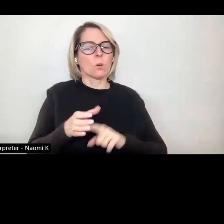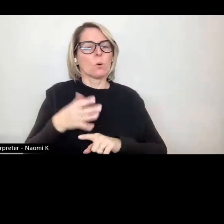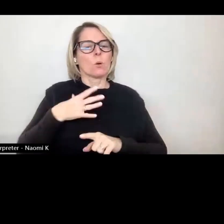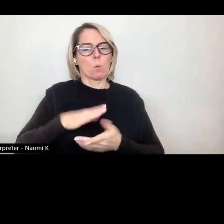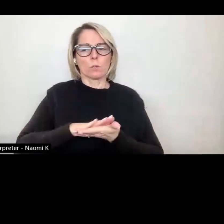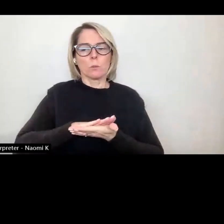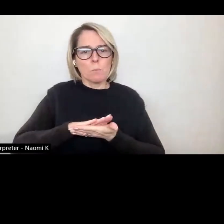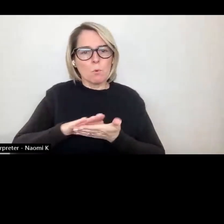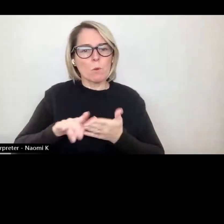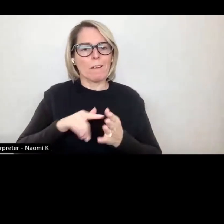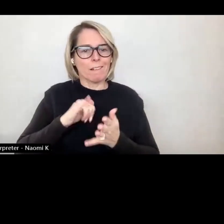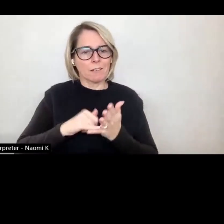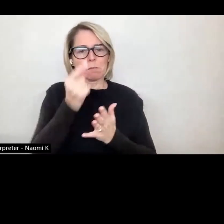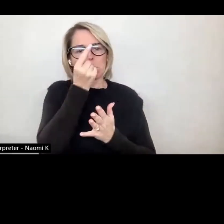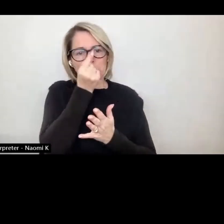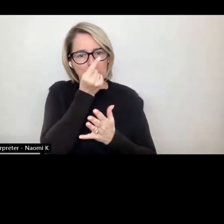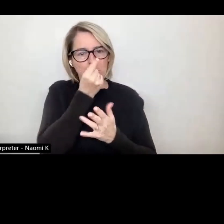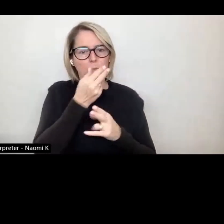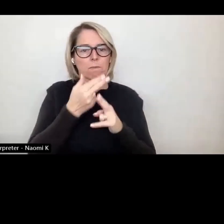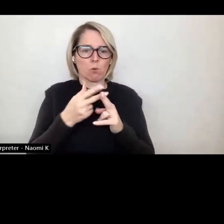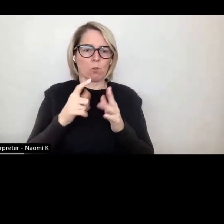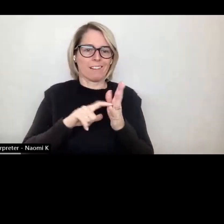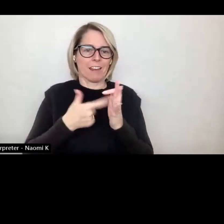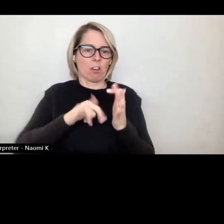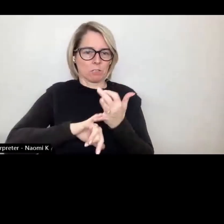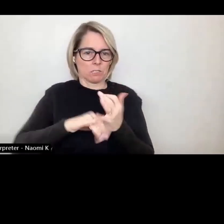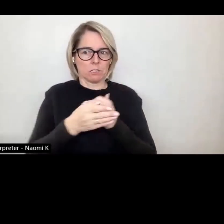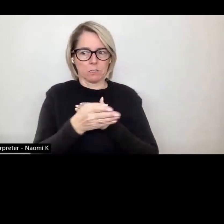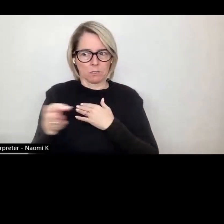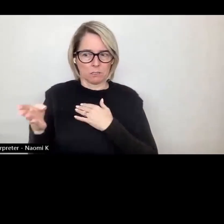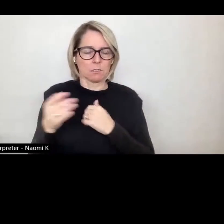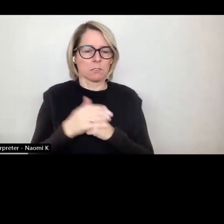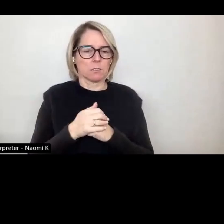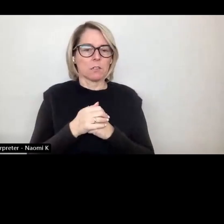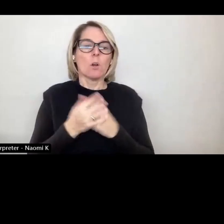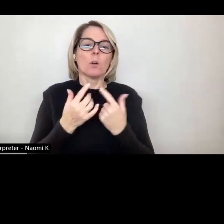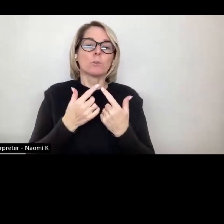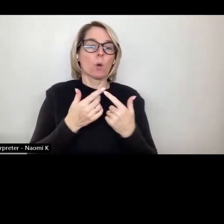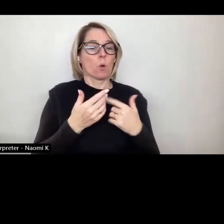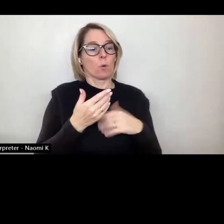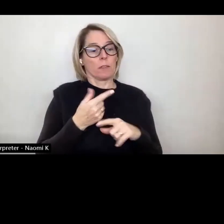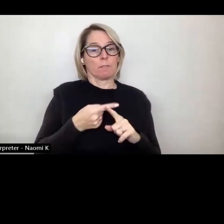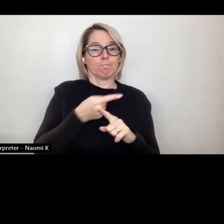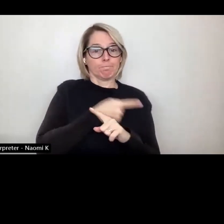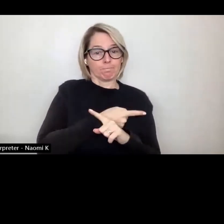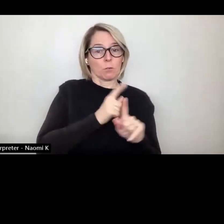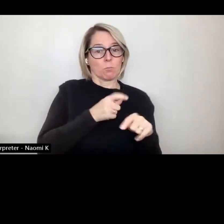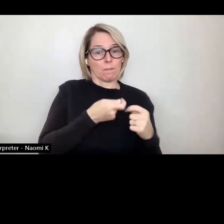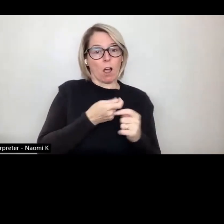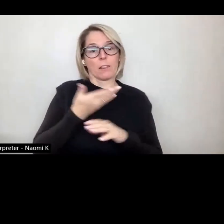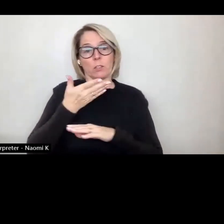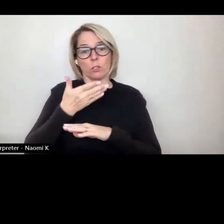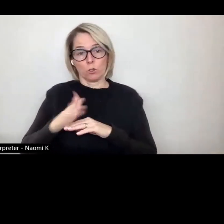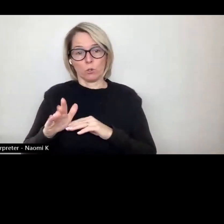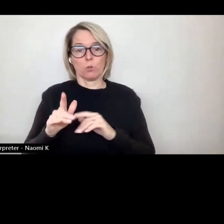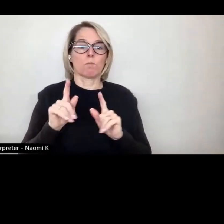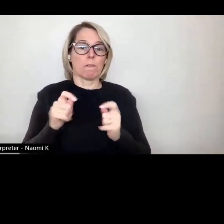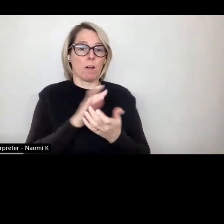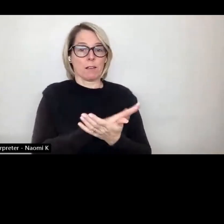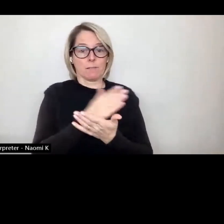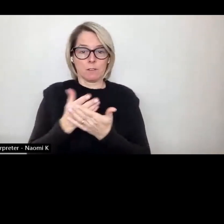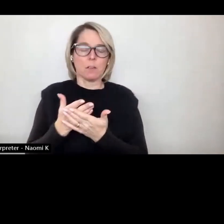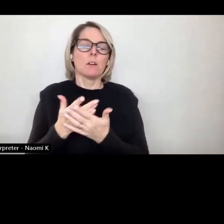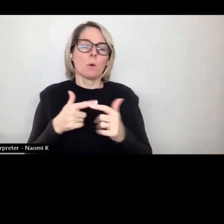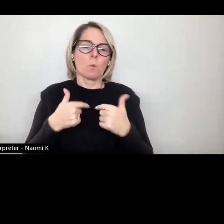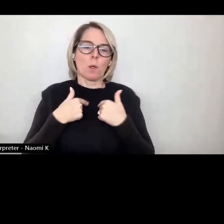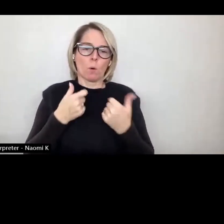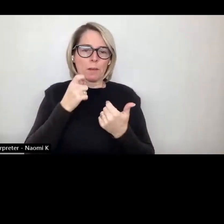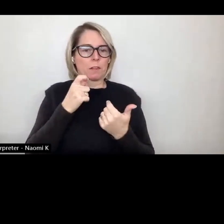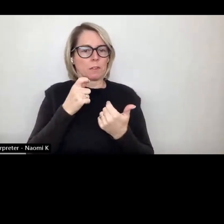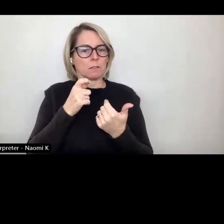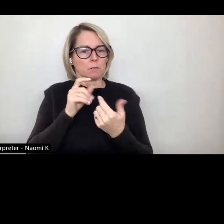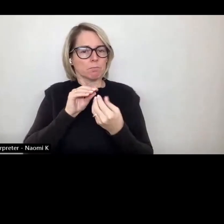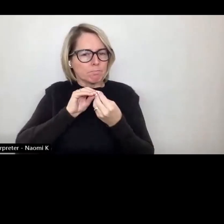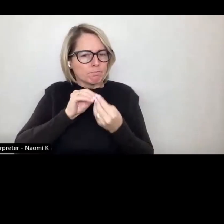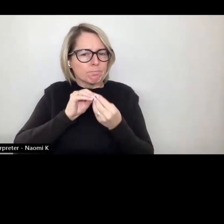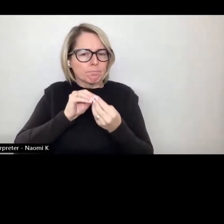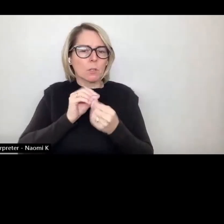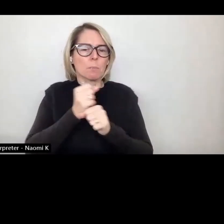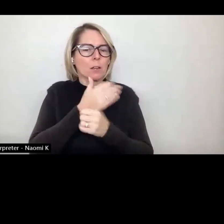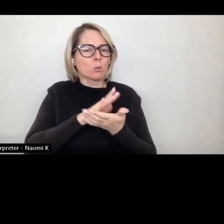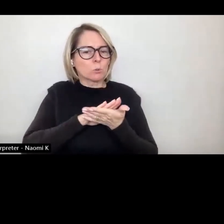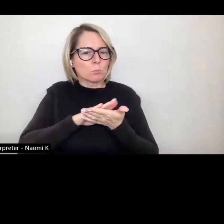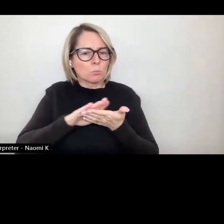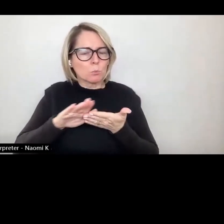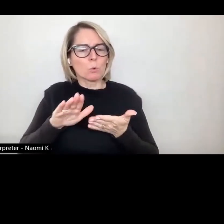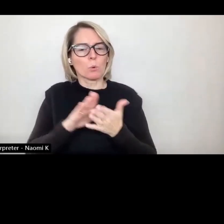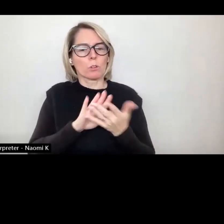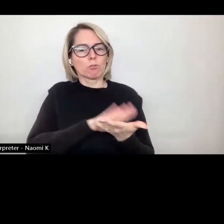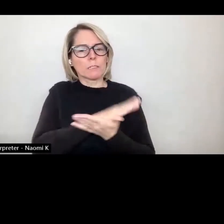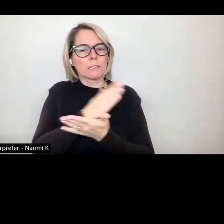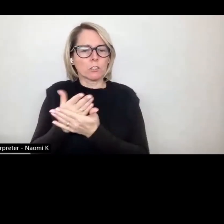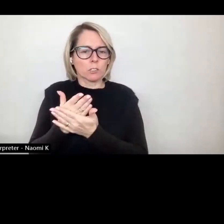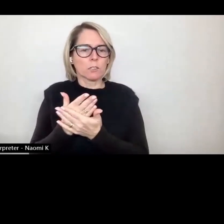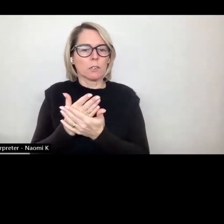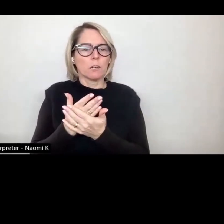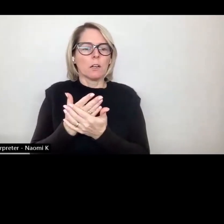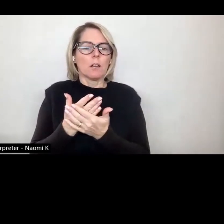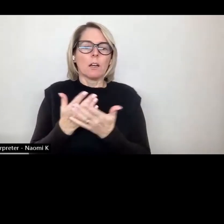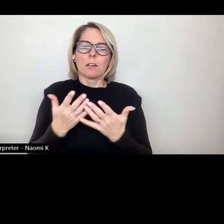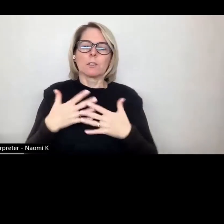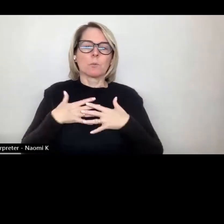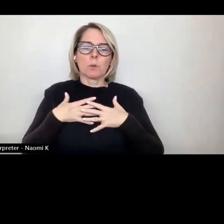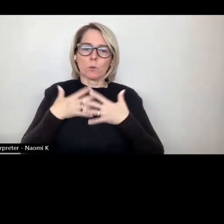and we will be looking to work with the existing provider and the new provider to achieve that as best as possible and to reduce the need for the carer to provide information again that they have already provided.